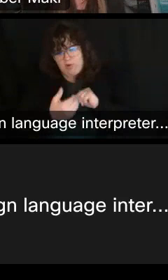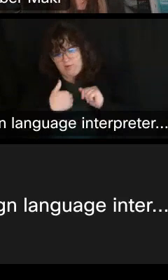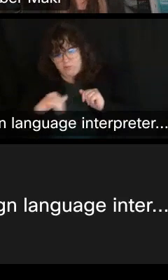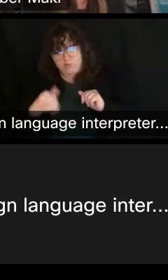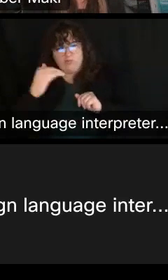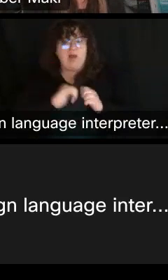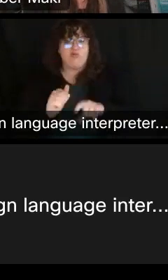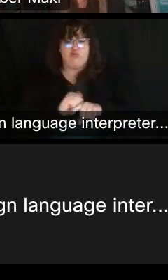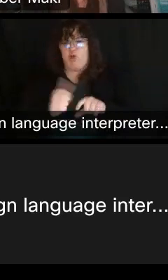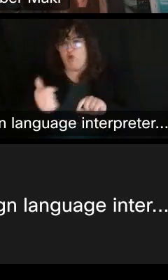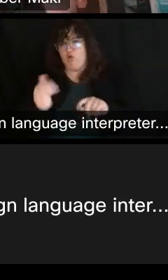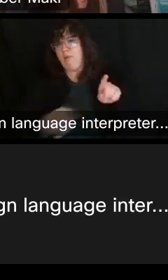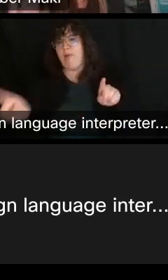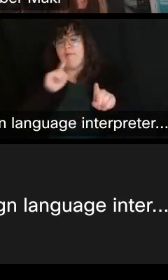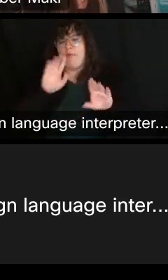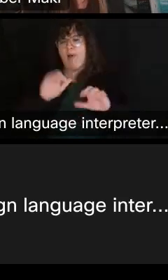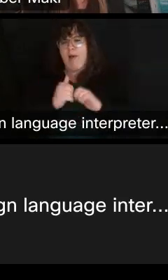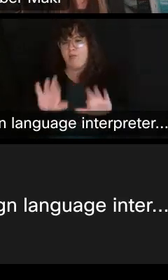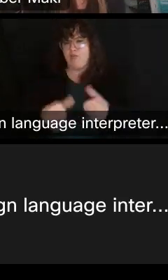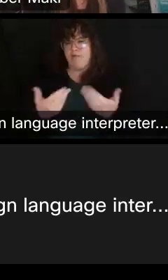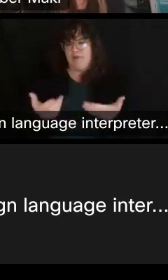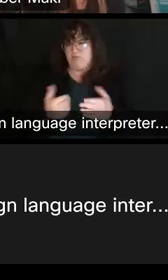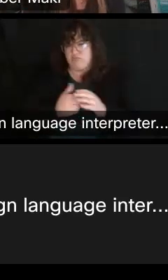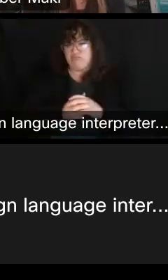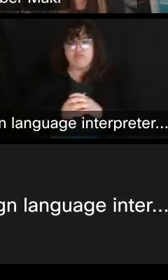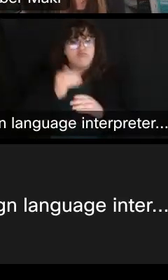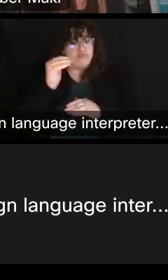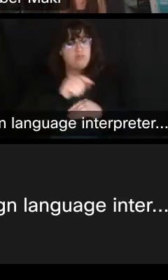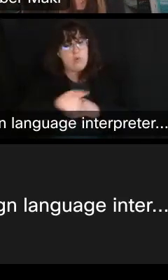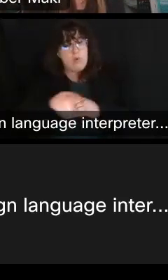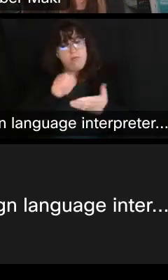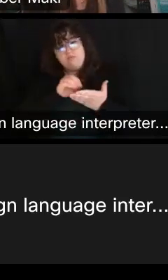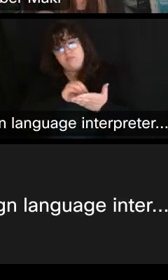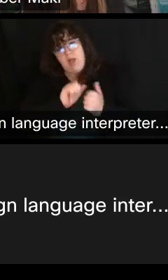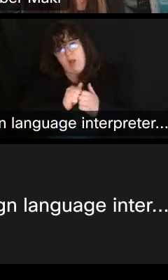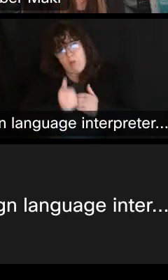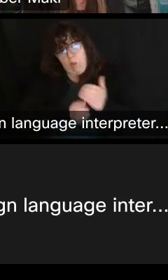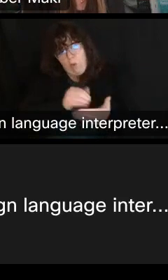implementation? Do they keep track of how things, are going to make recommendations